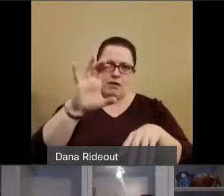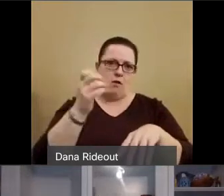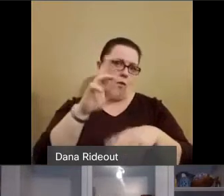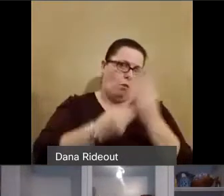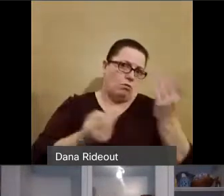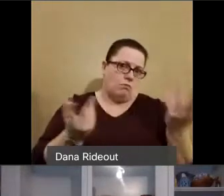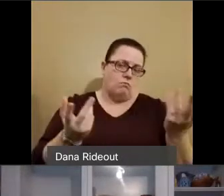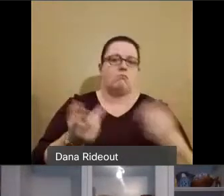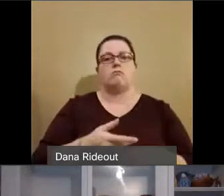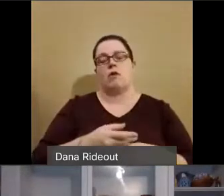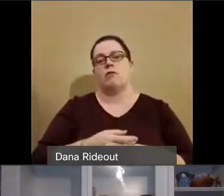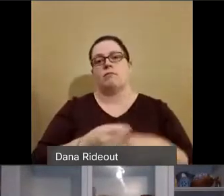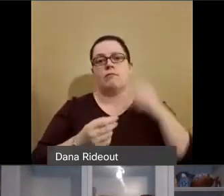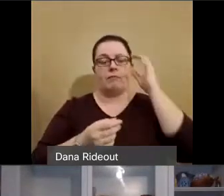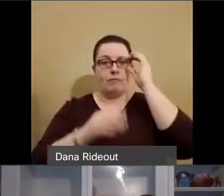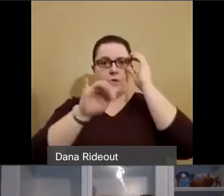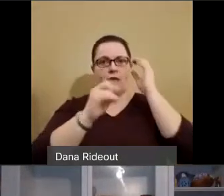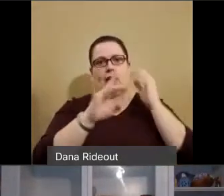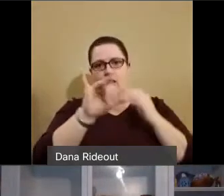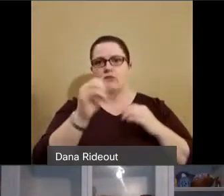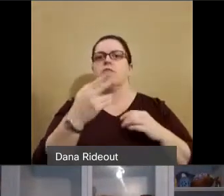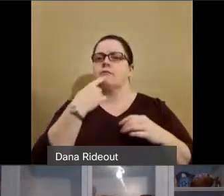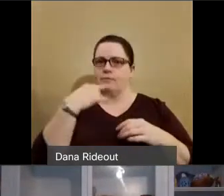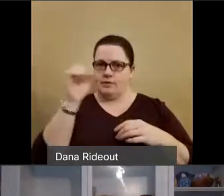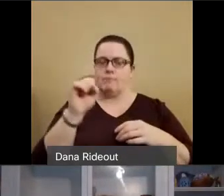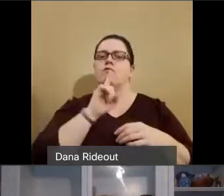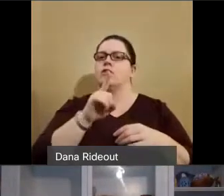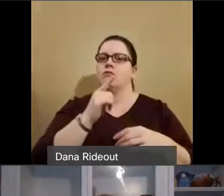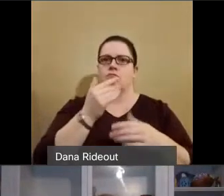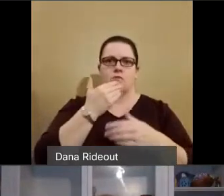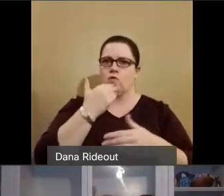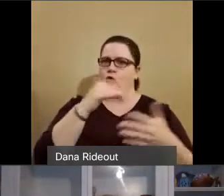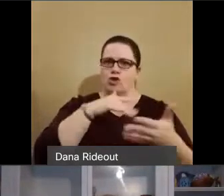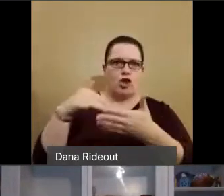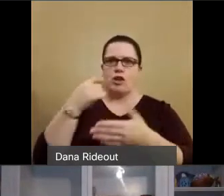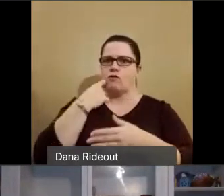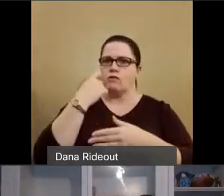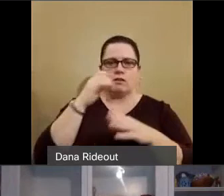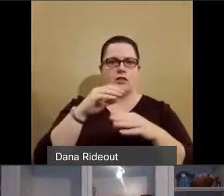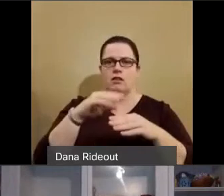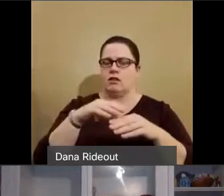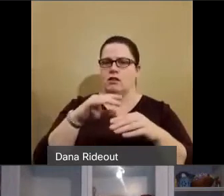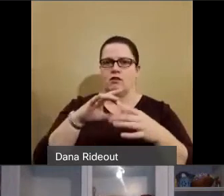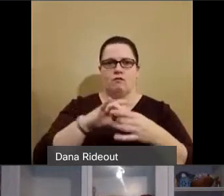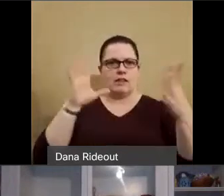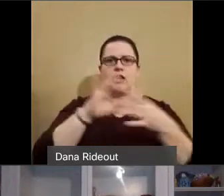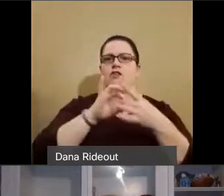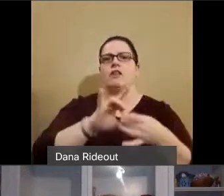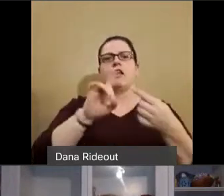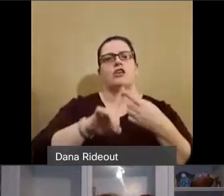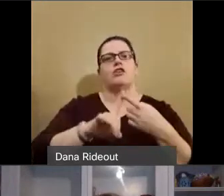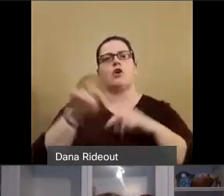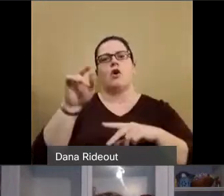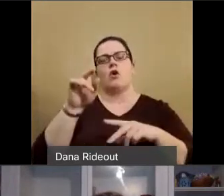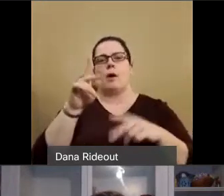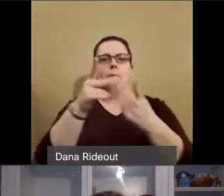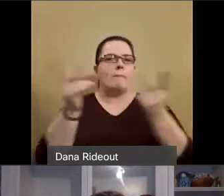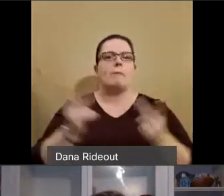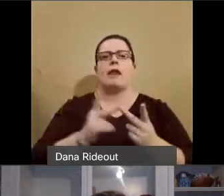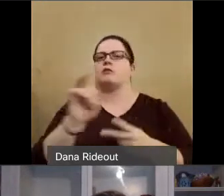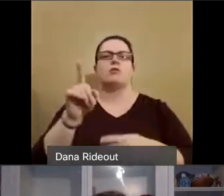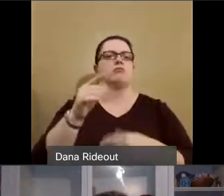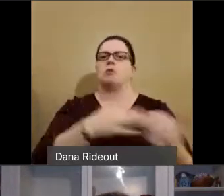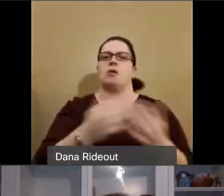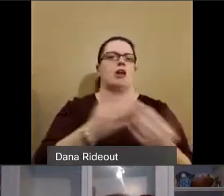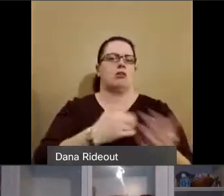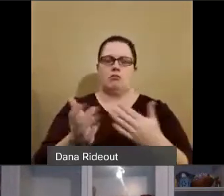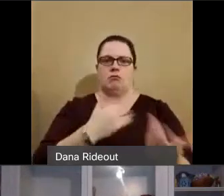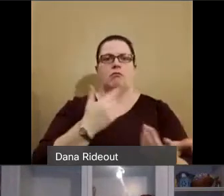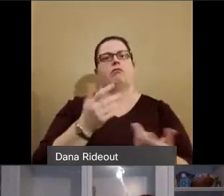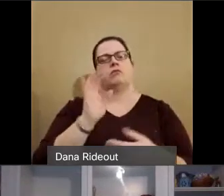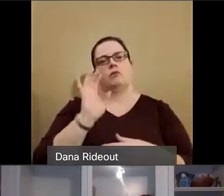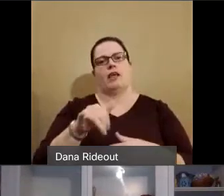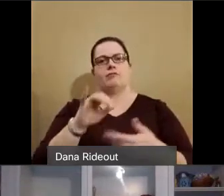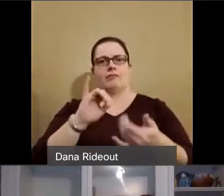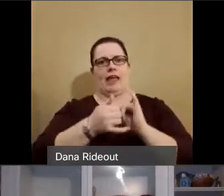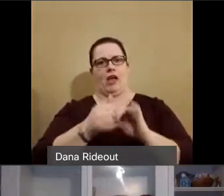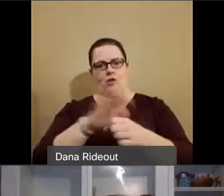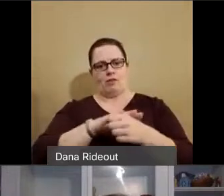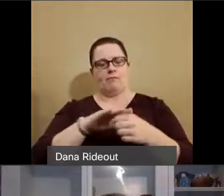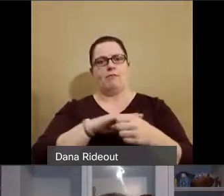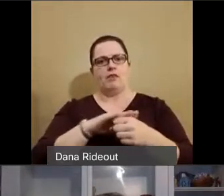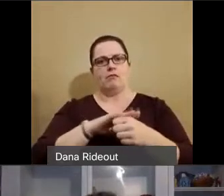Yeah, so there's been there was a great piece of scholarship out of Europe, but in andritz Rodriguez po's wrote about the revenge of places. That don't matter and about how the spatial the way as I said for geography is destiny.